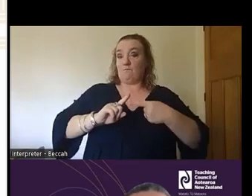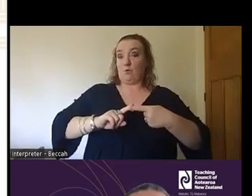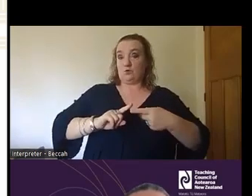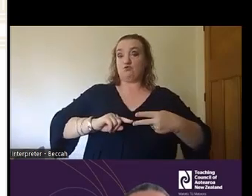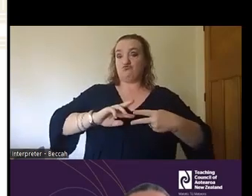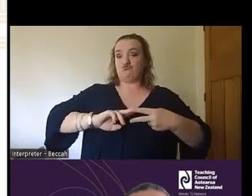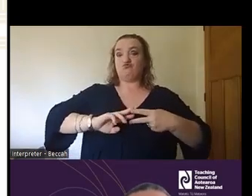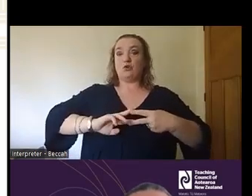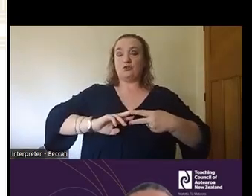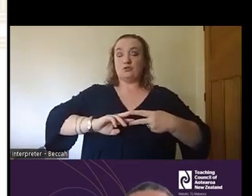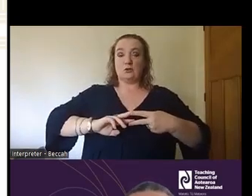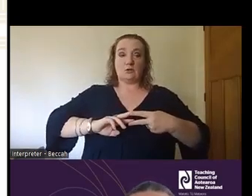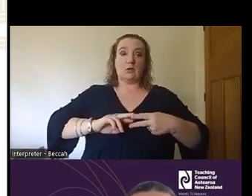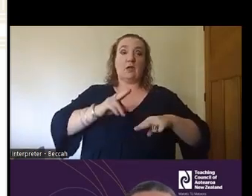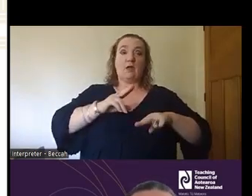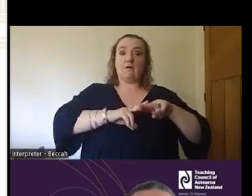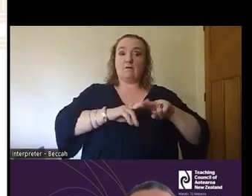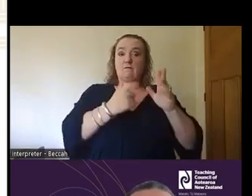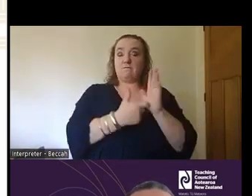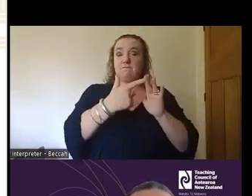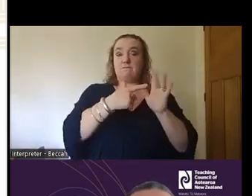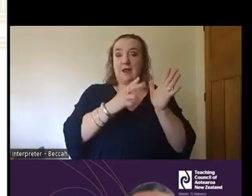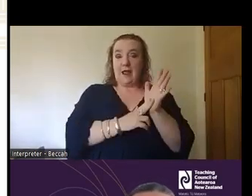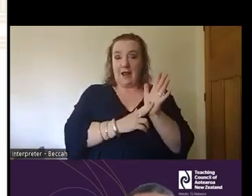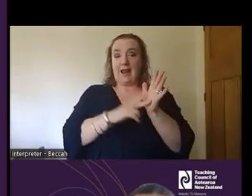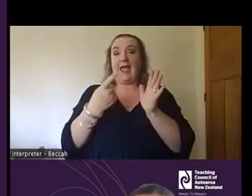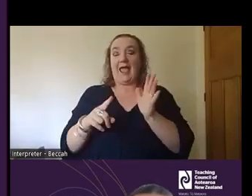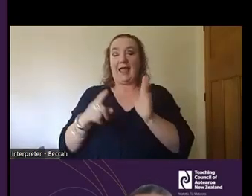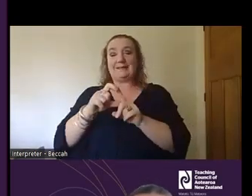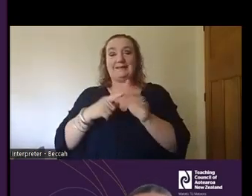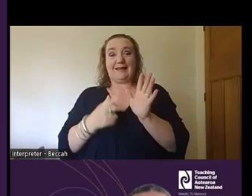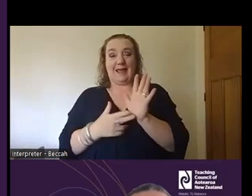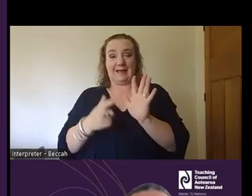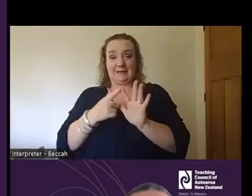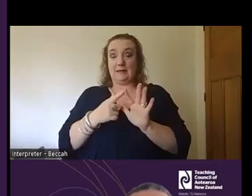Frian Wadia and Dane Knight. Frian is a parent of disabled children